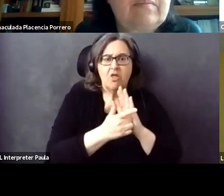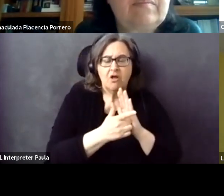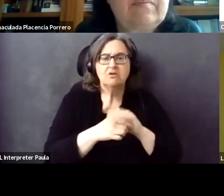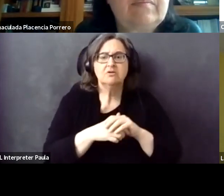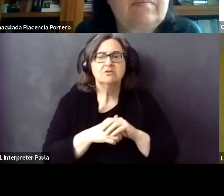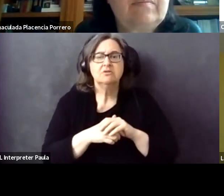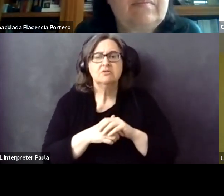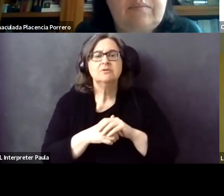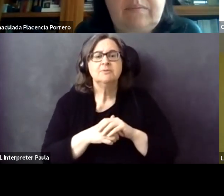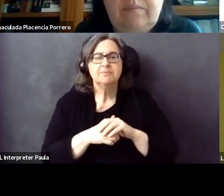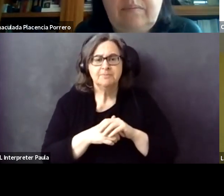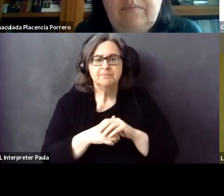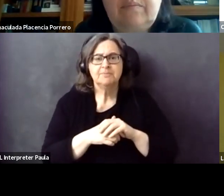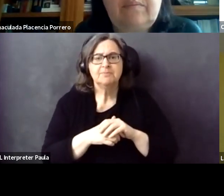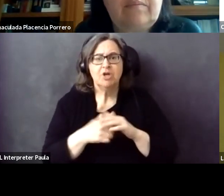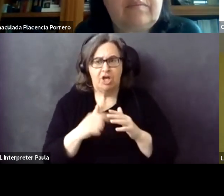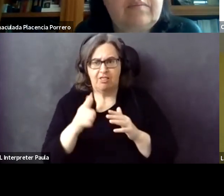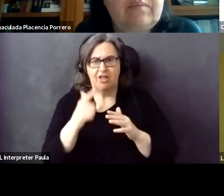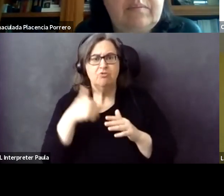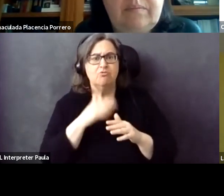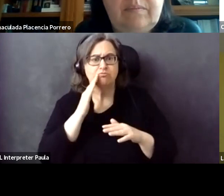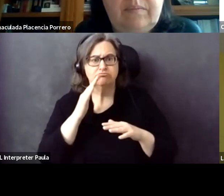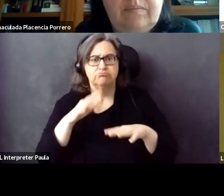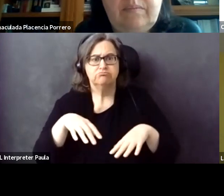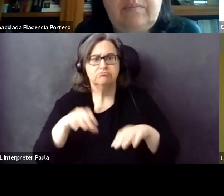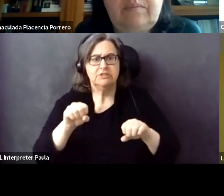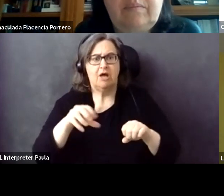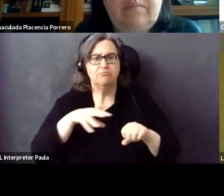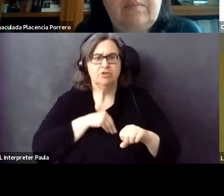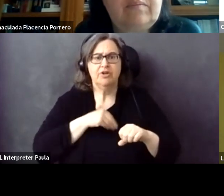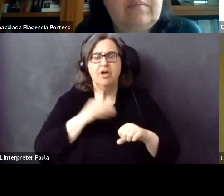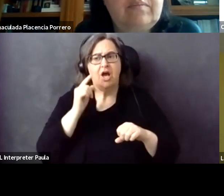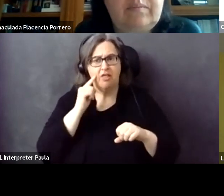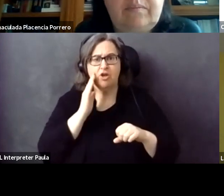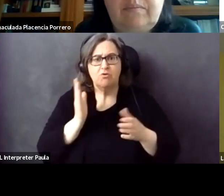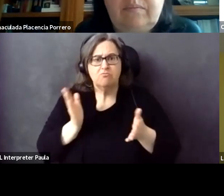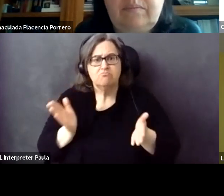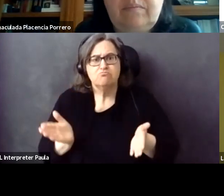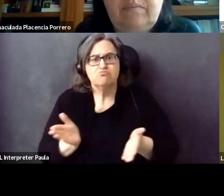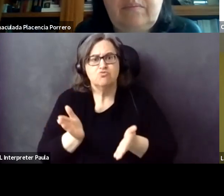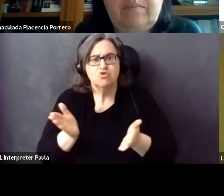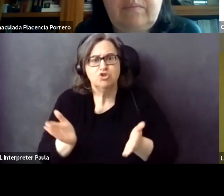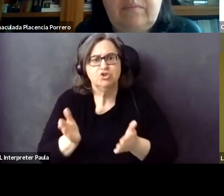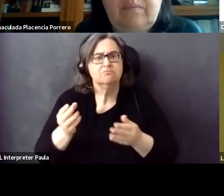been working together with the European commission in creating it, and then with the legislators in